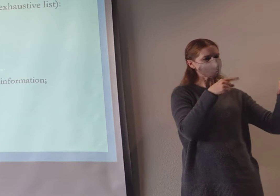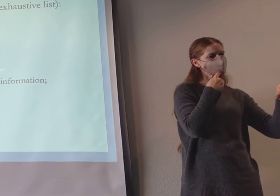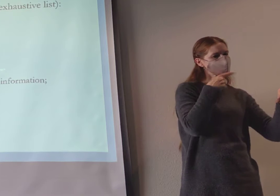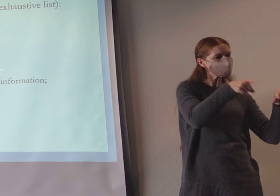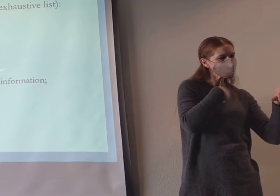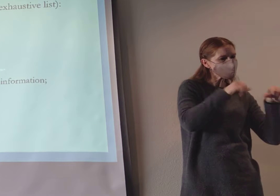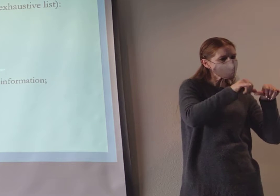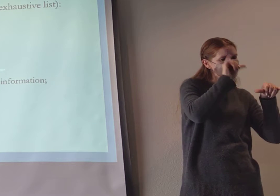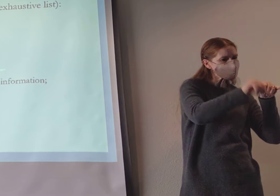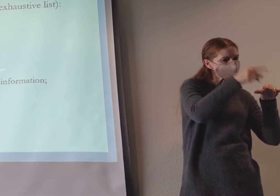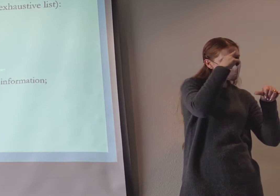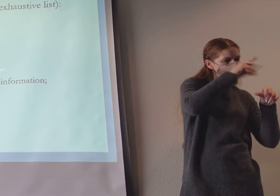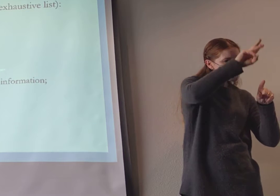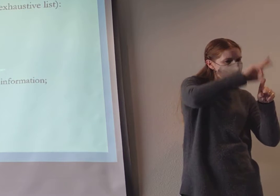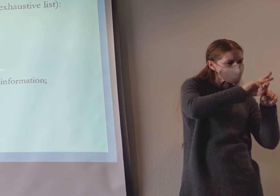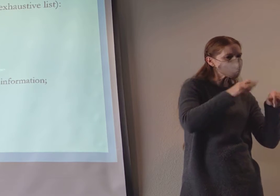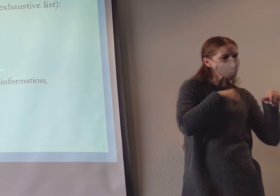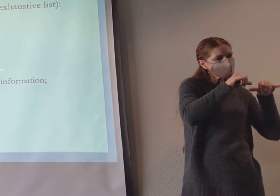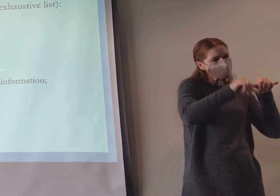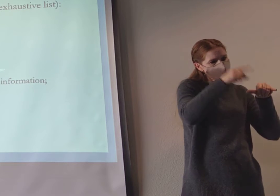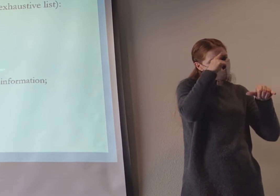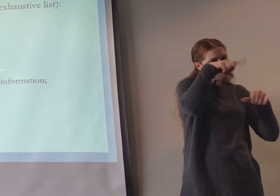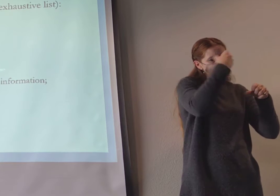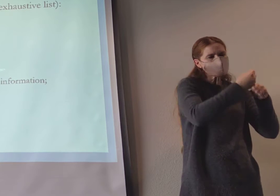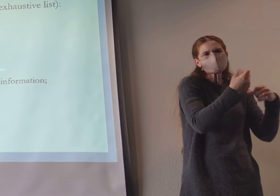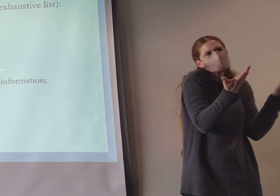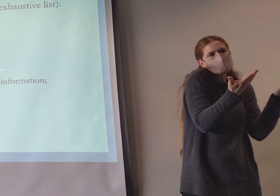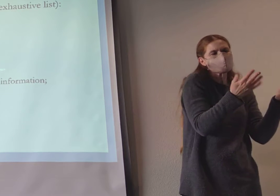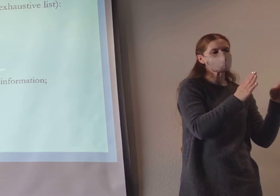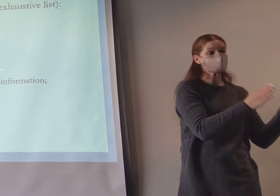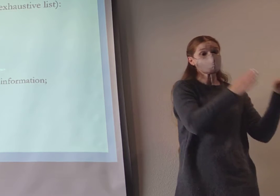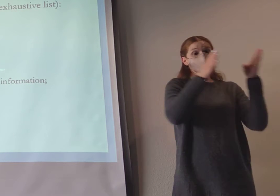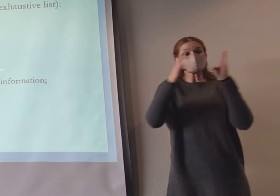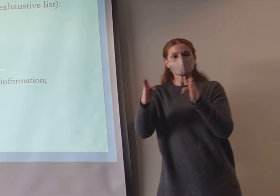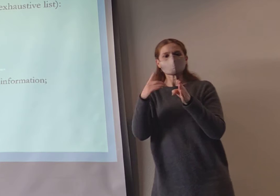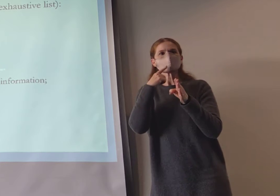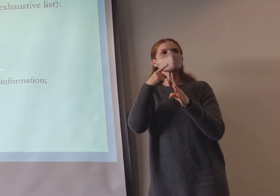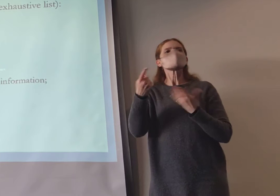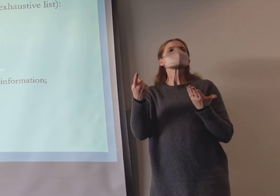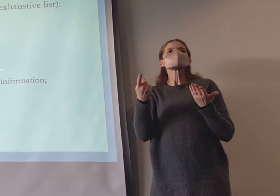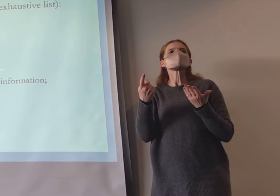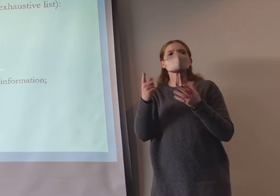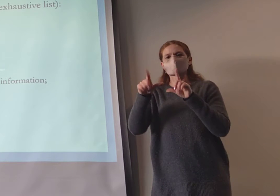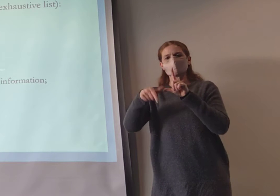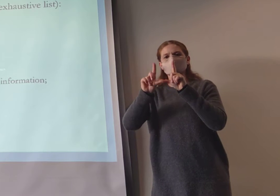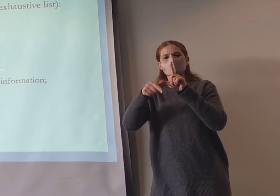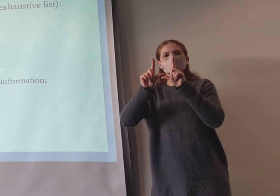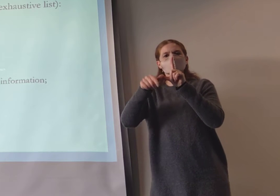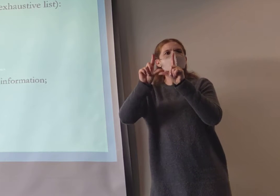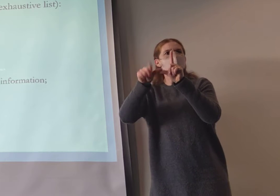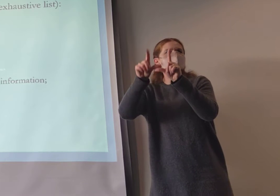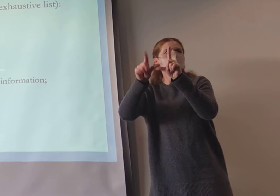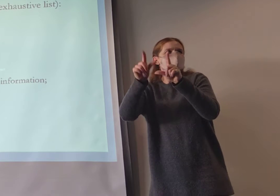The other type is called periodic, which is just every month, it renews.